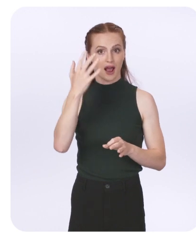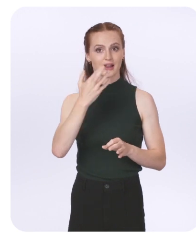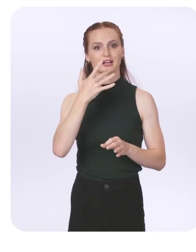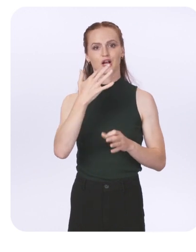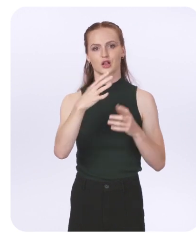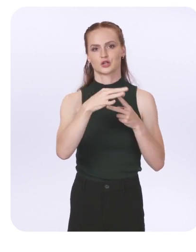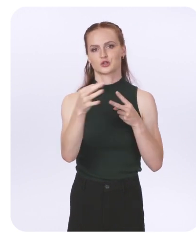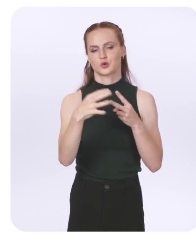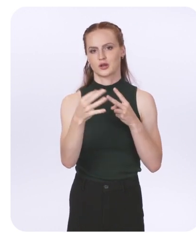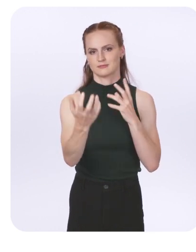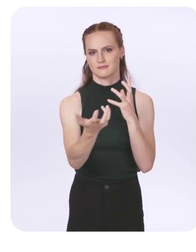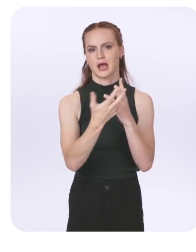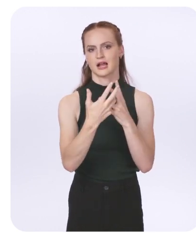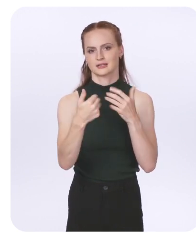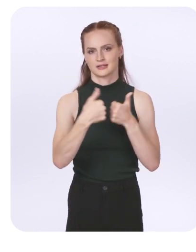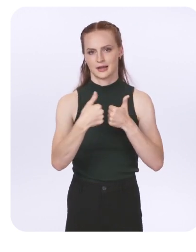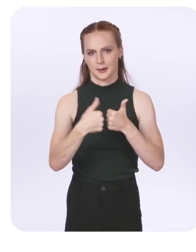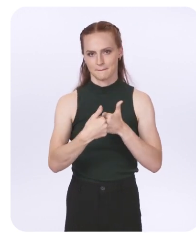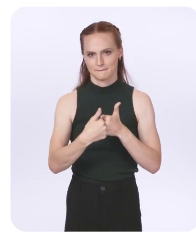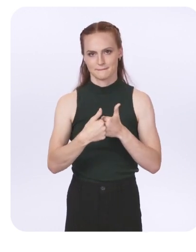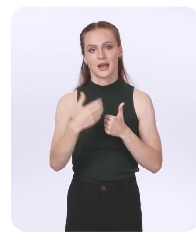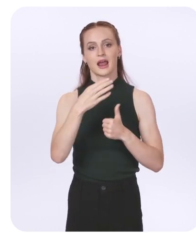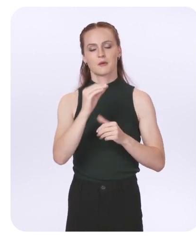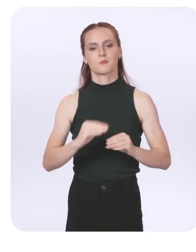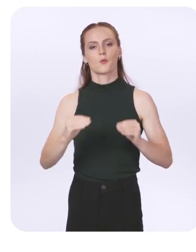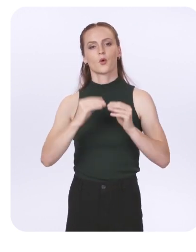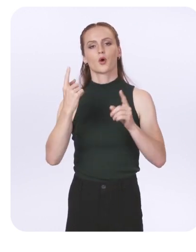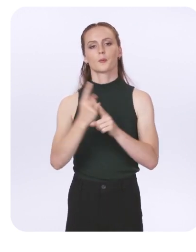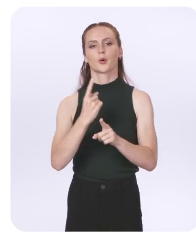The developers were happy with this version, we hope you agree it’s